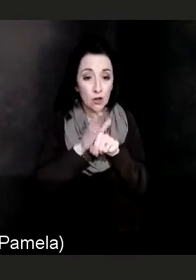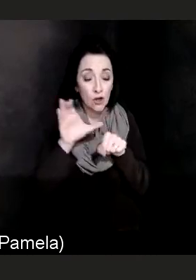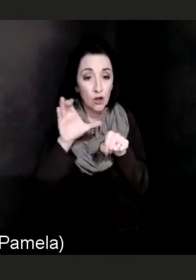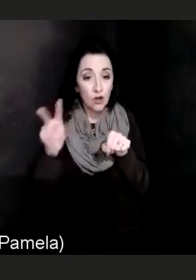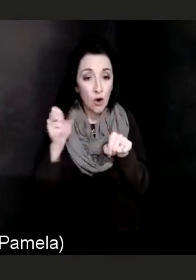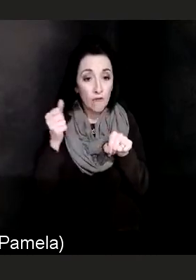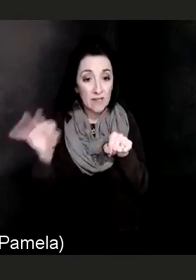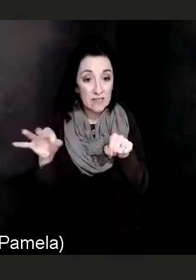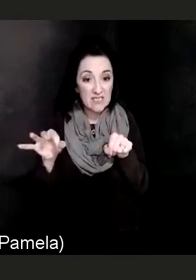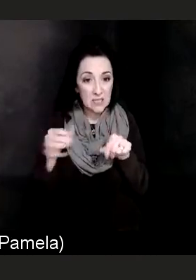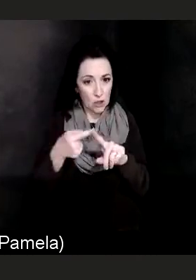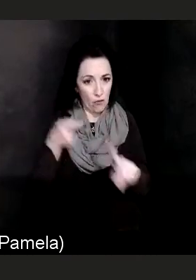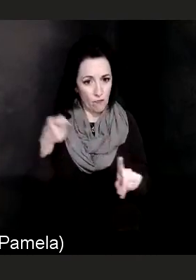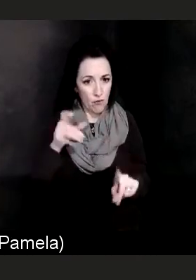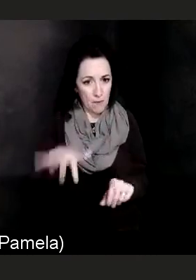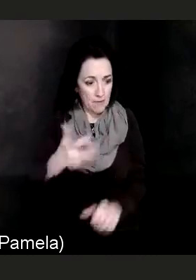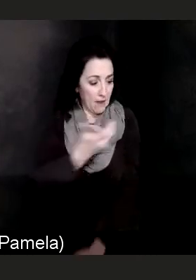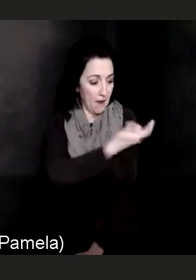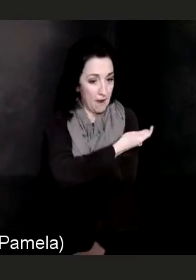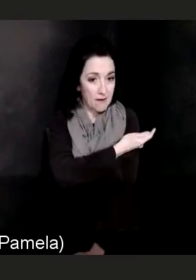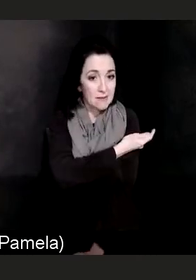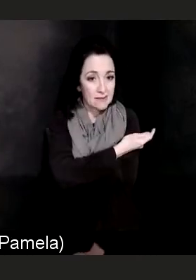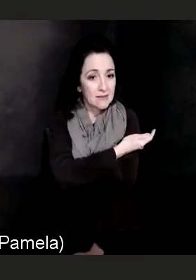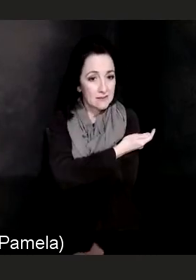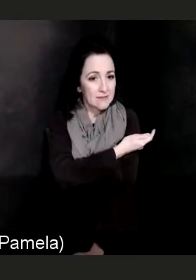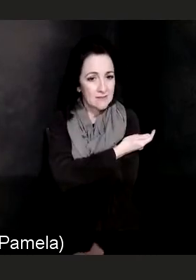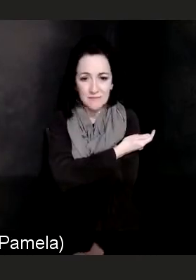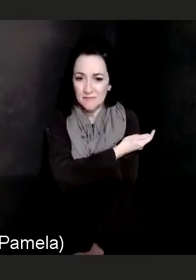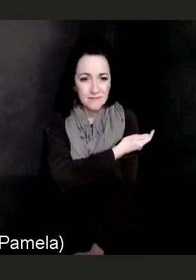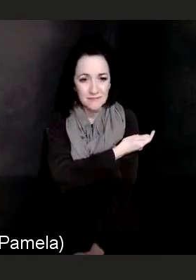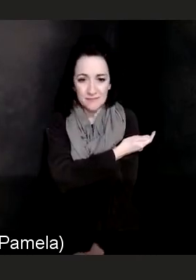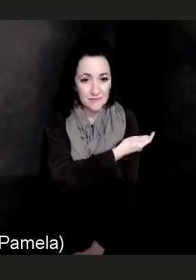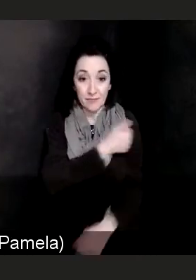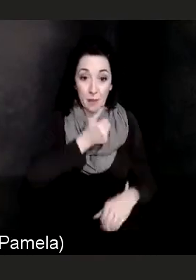and then develop COVID-19 because of the vaccine.